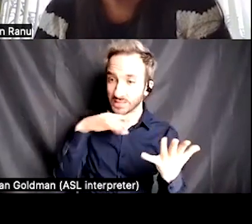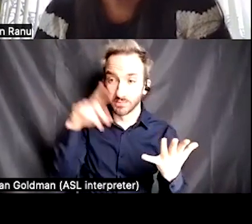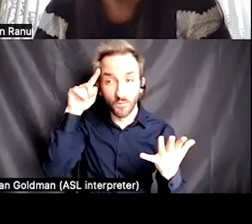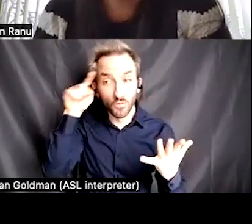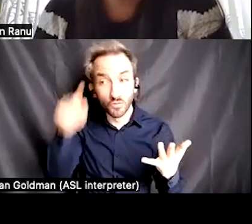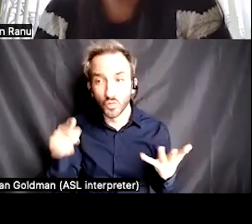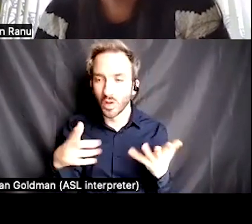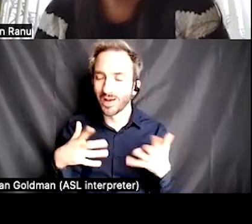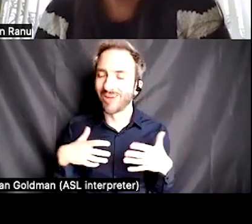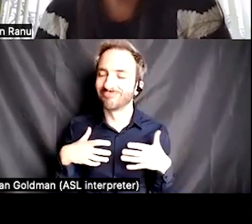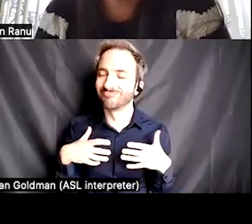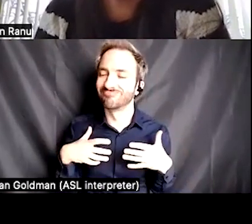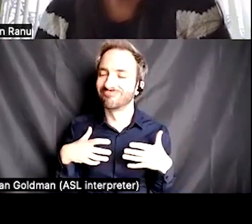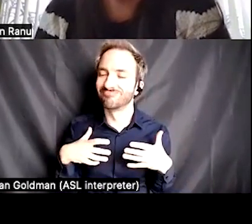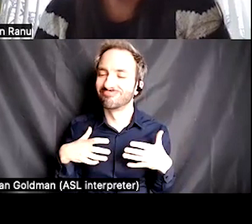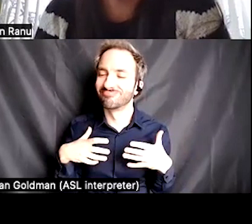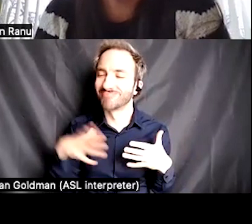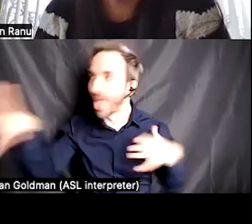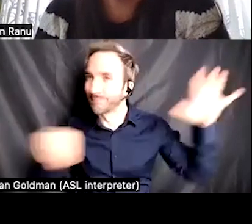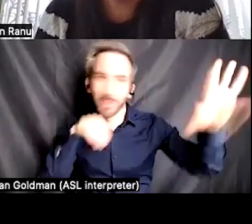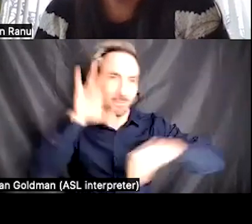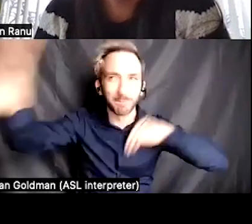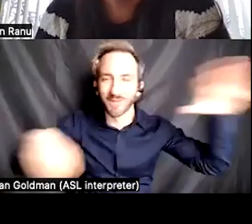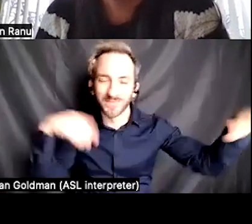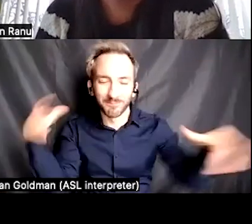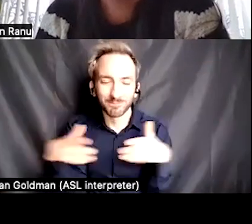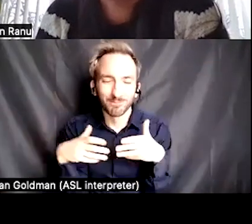a treasure trove of things you love and that bring you comfort. And of course,